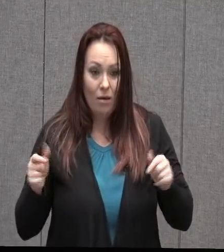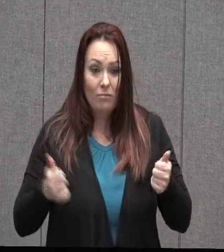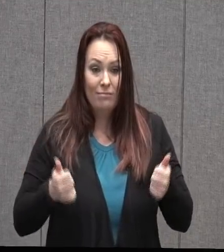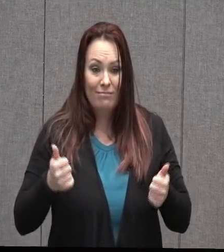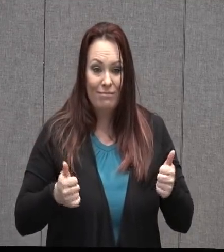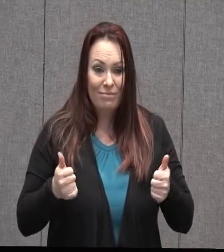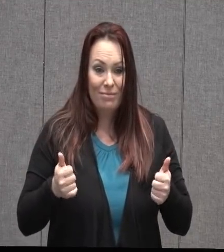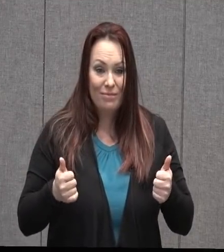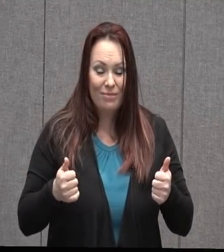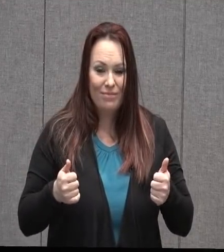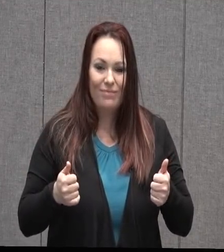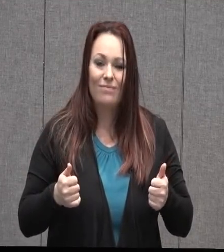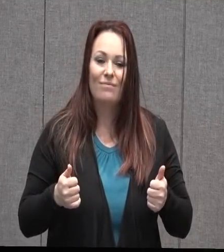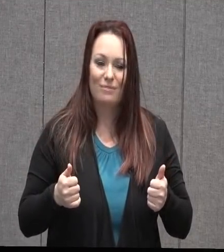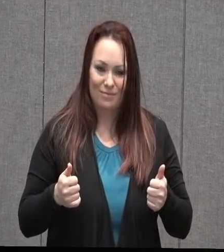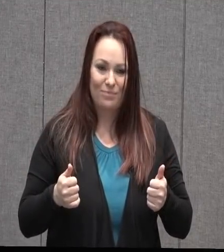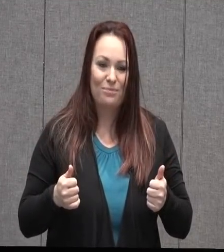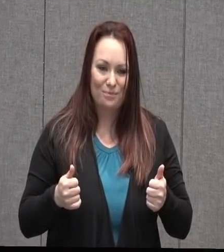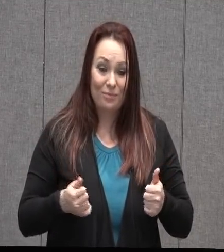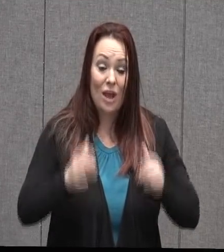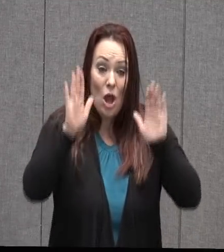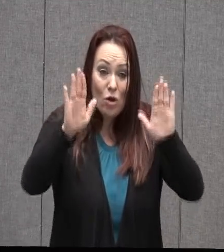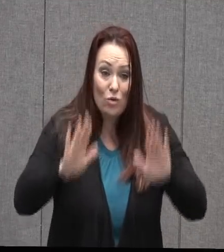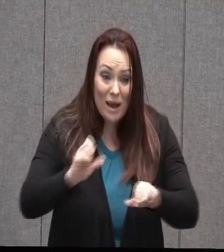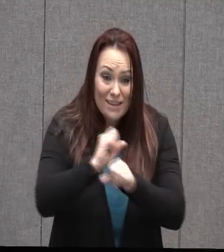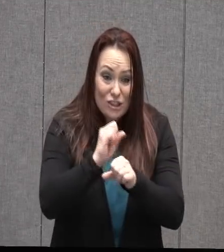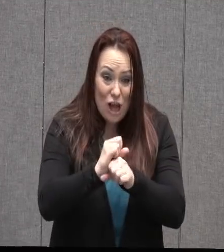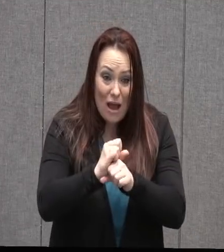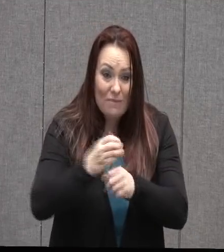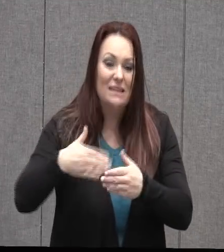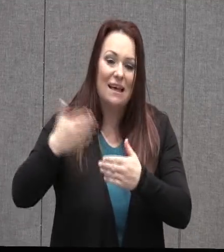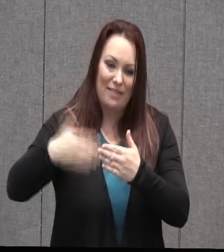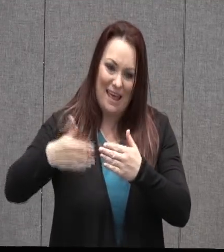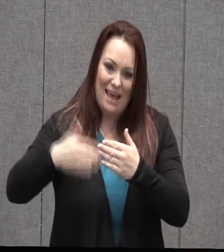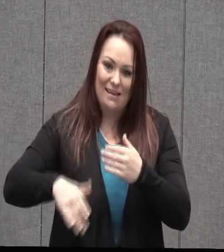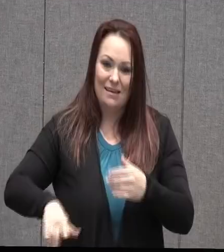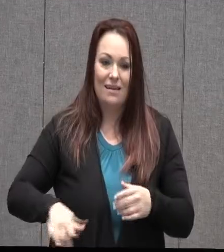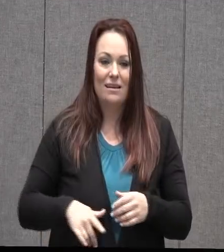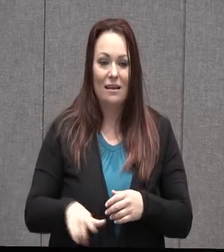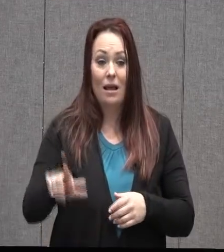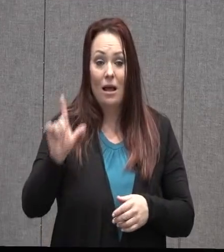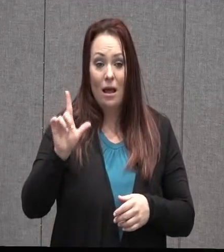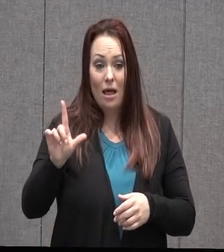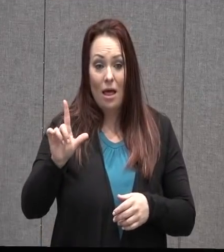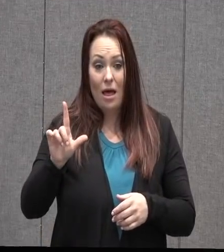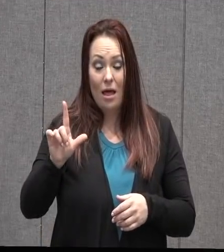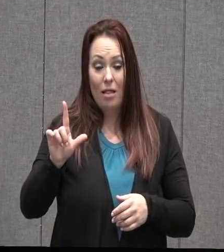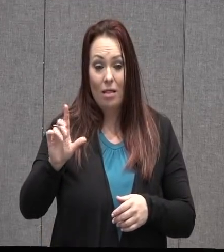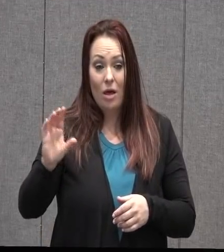Great job, it's an ending blend. L-O-F-T.